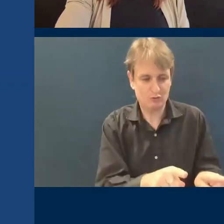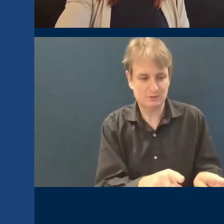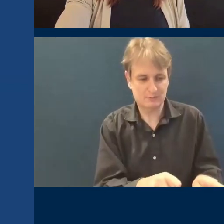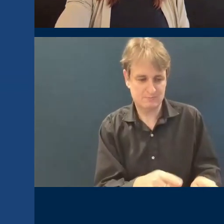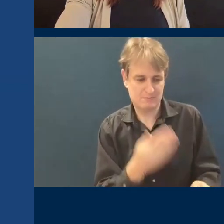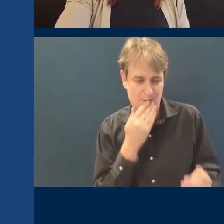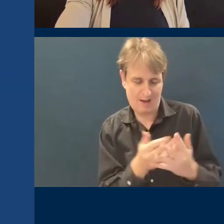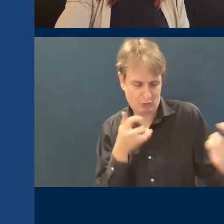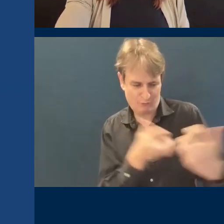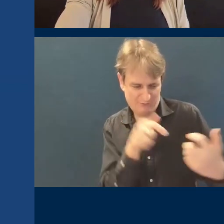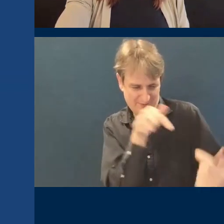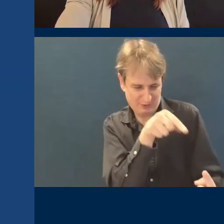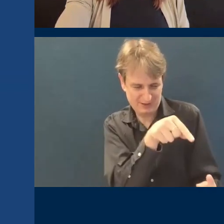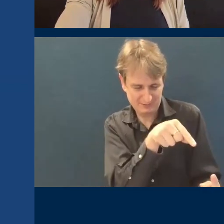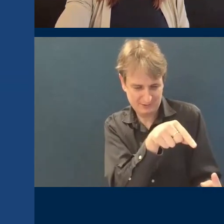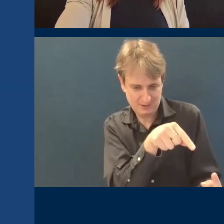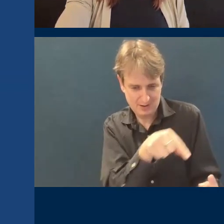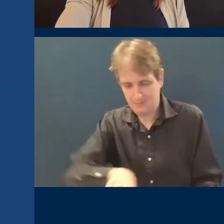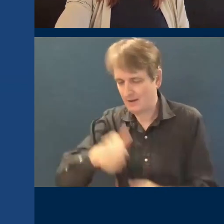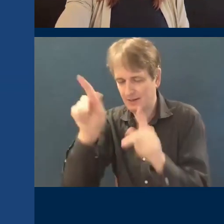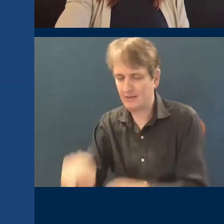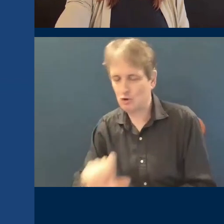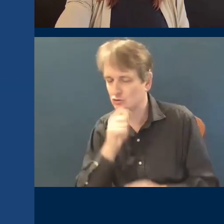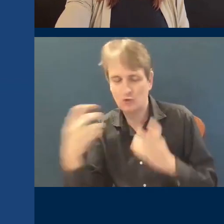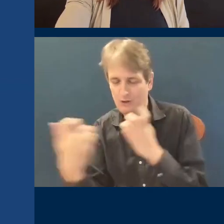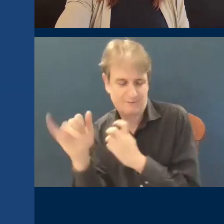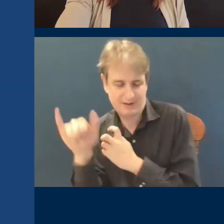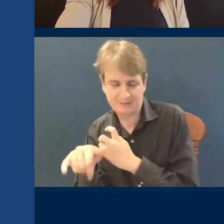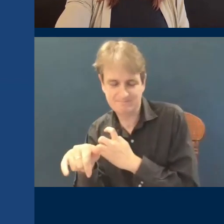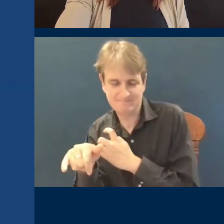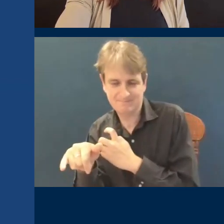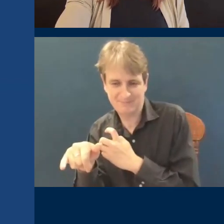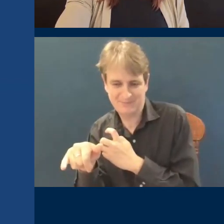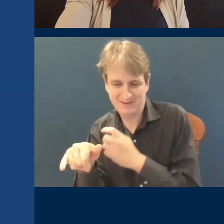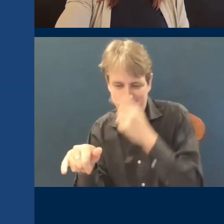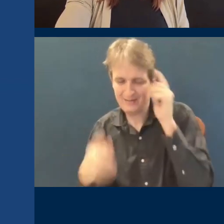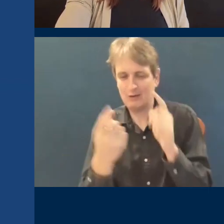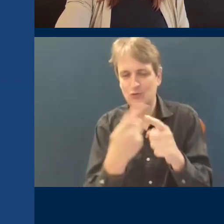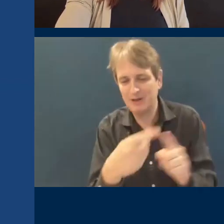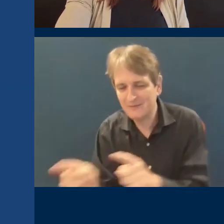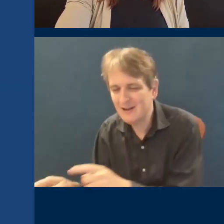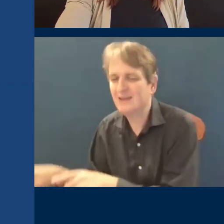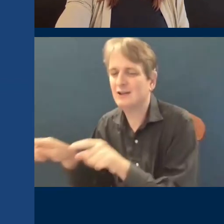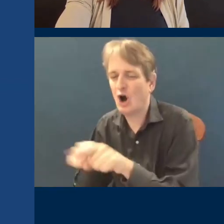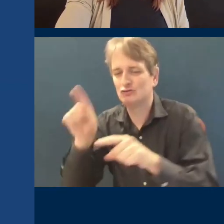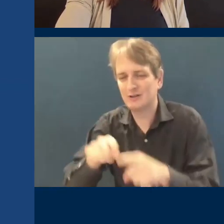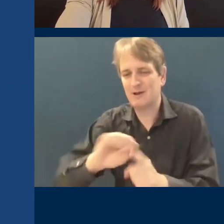So if you have a person who has a good accommodation. In one way, it doesn't necessarily mean that it's going to be right for another person.